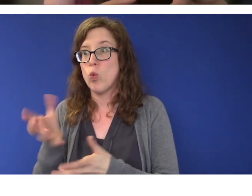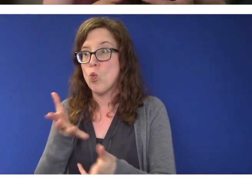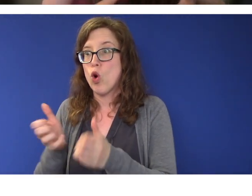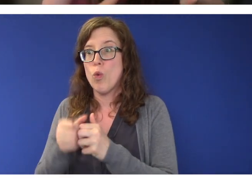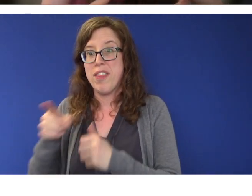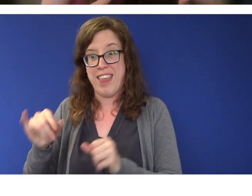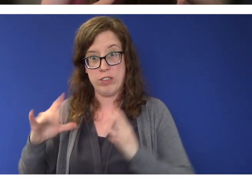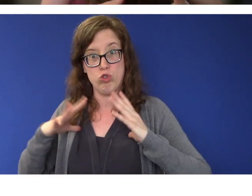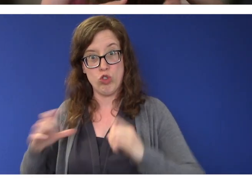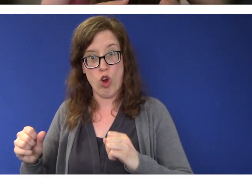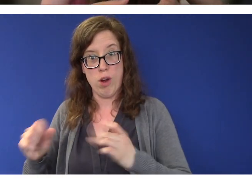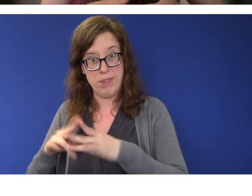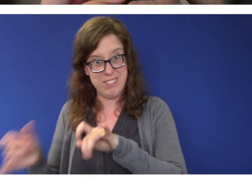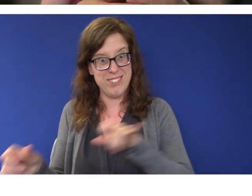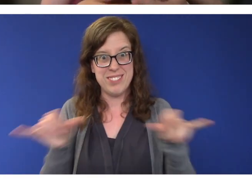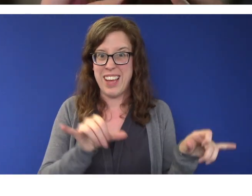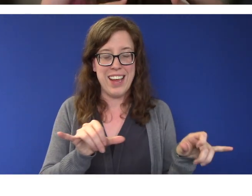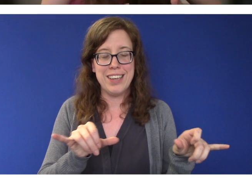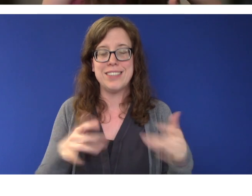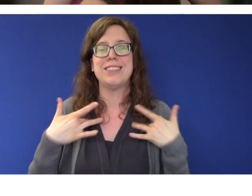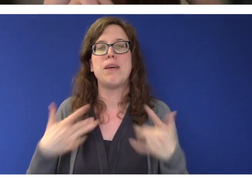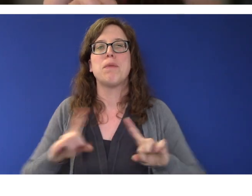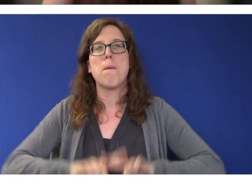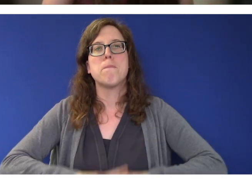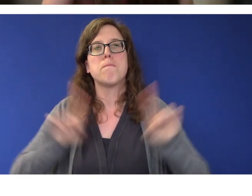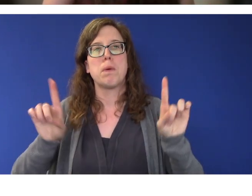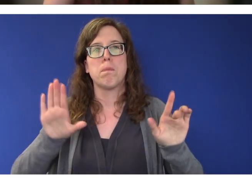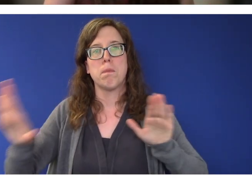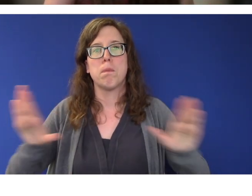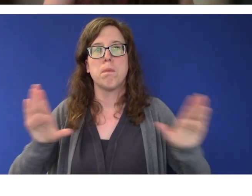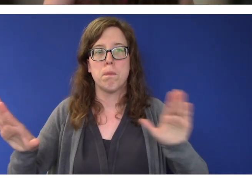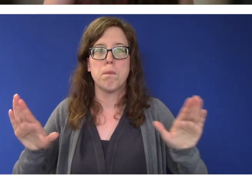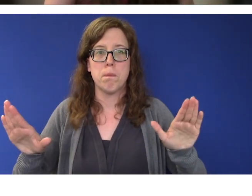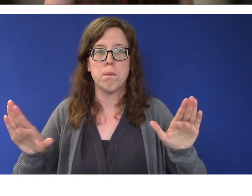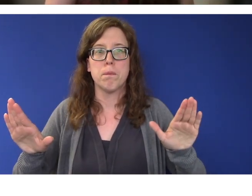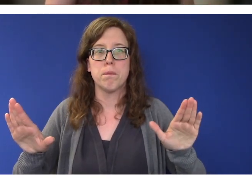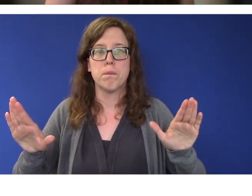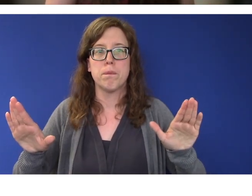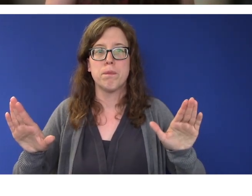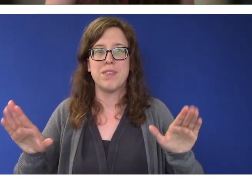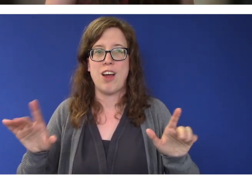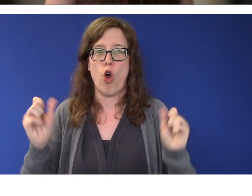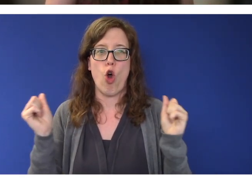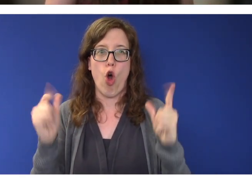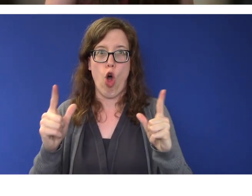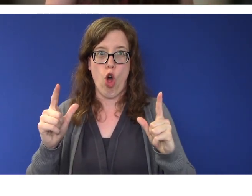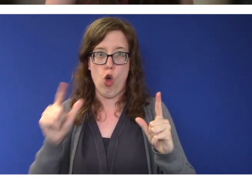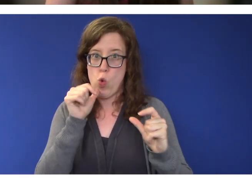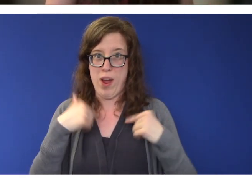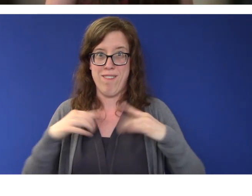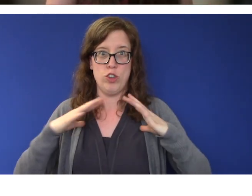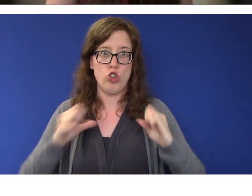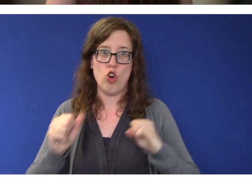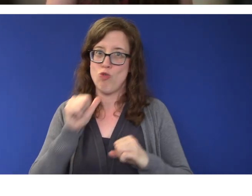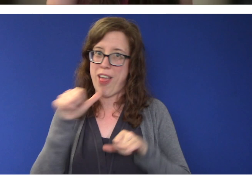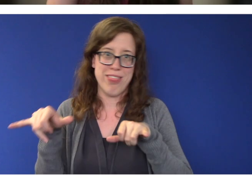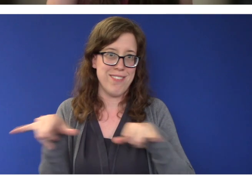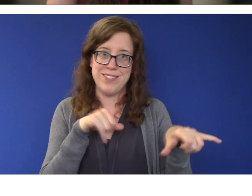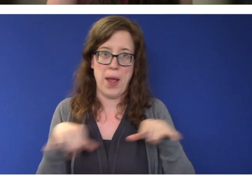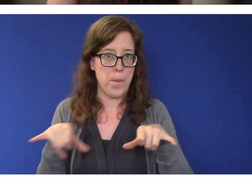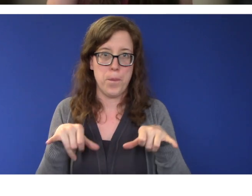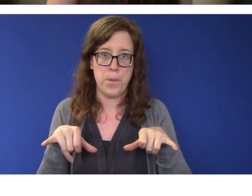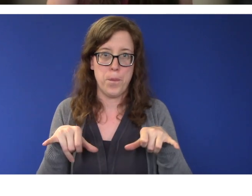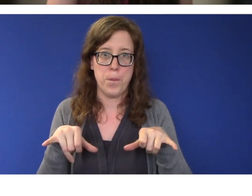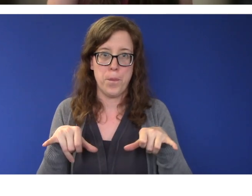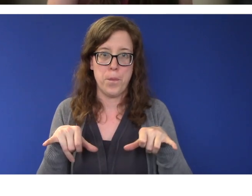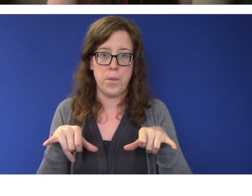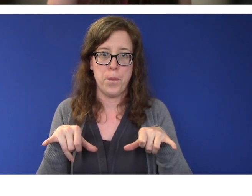that you work with will likely be very different from the child that you’ve previously worked with.